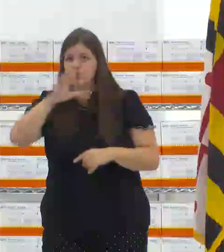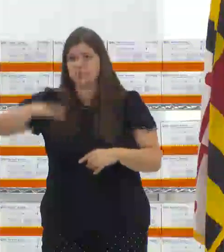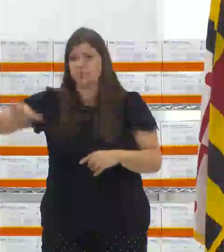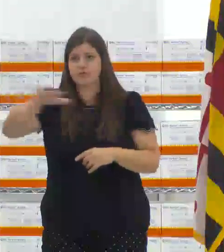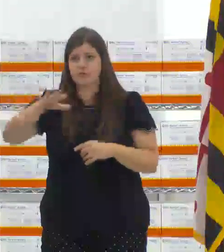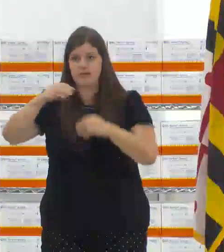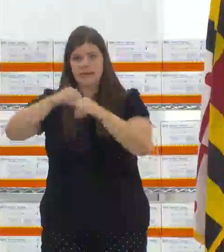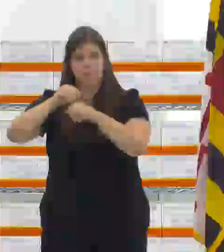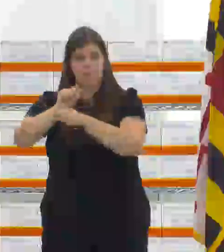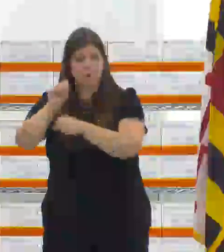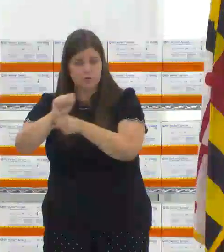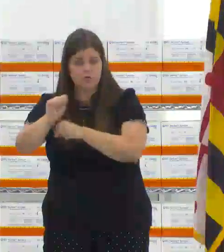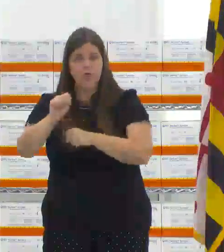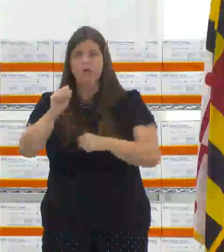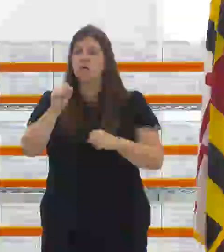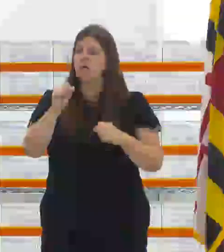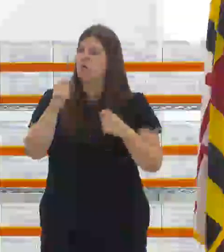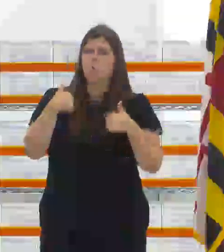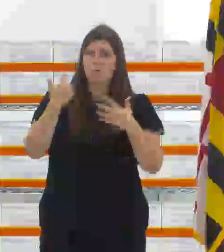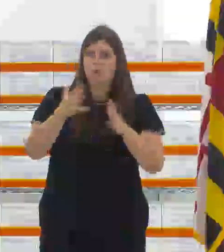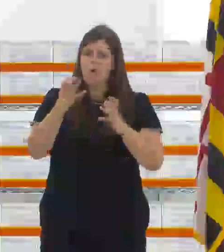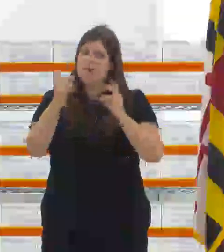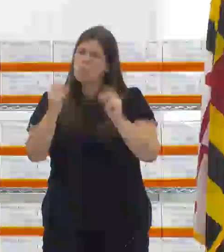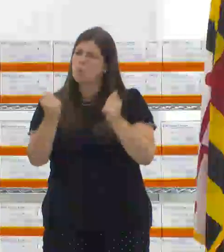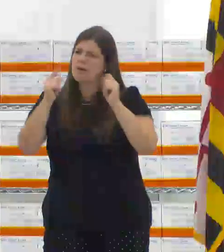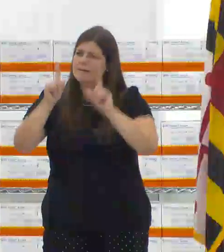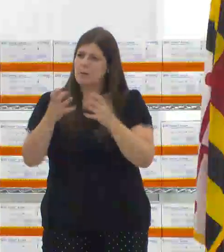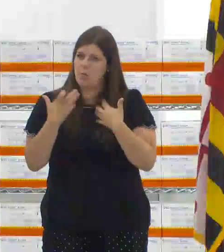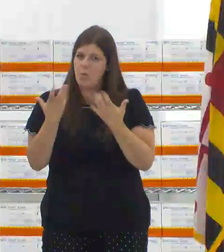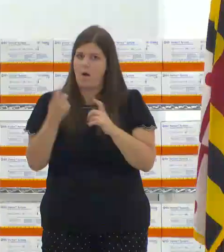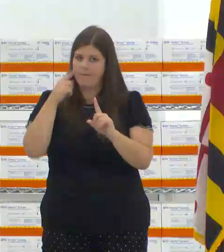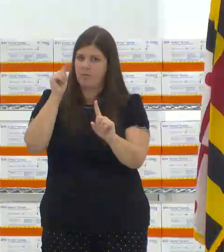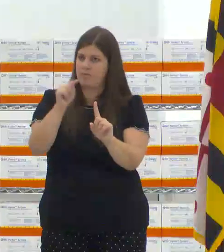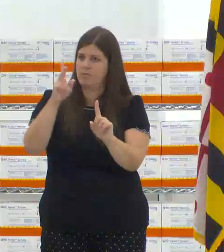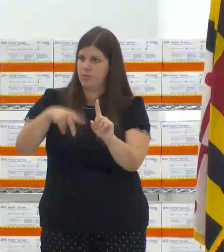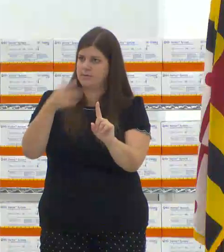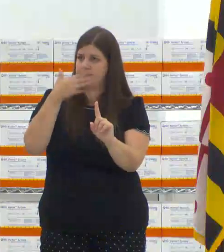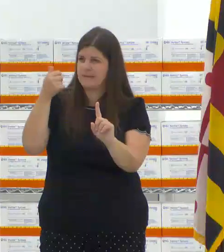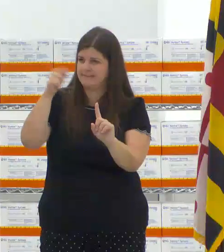the -- test the asymptomatic people because you have to do it quickly and you want to screen out folks as